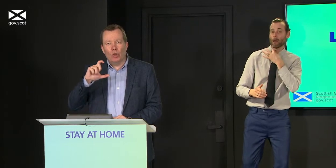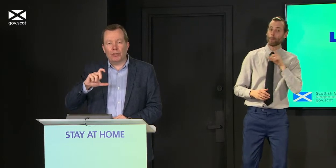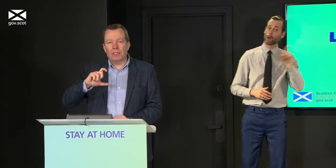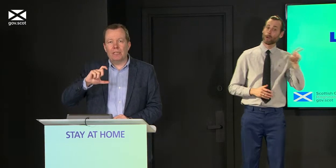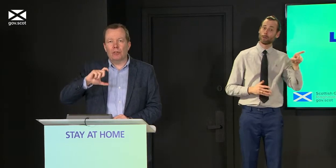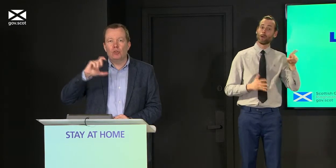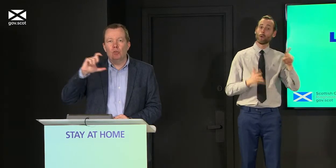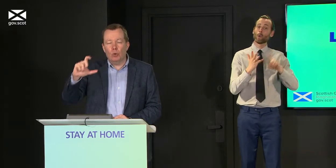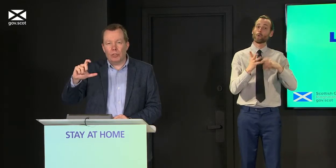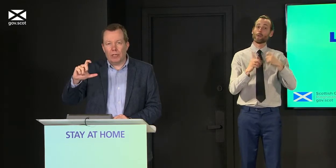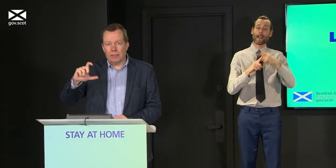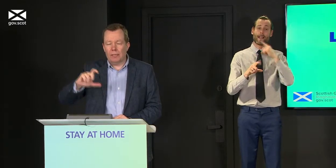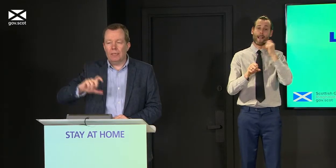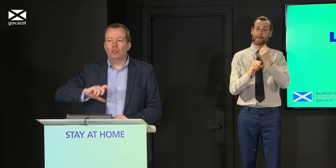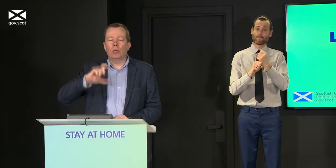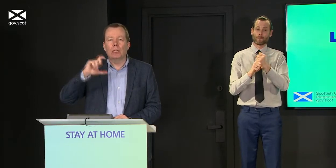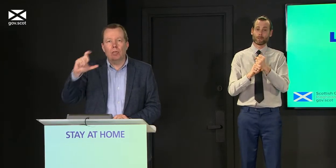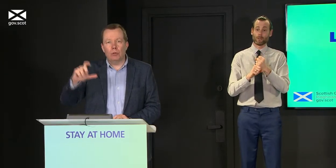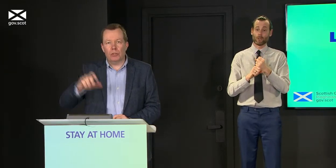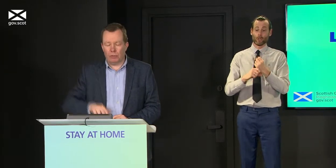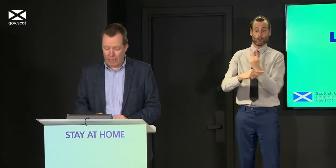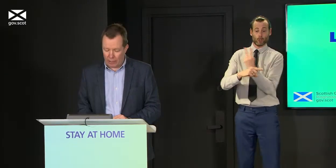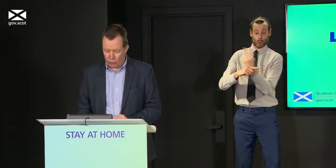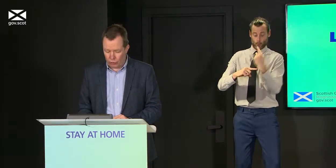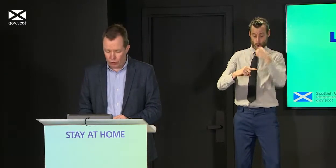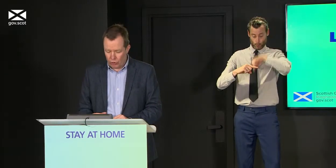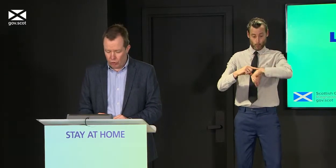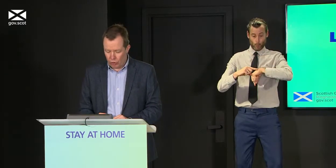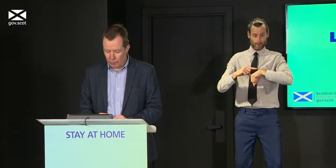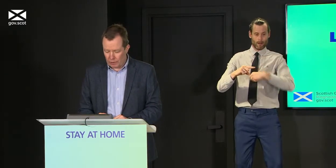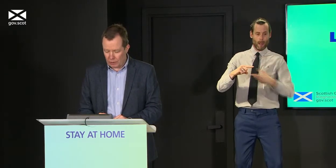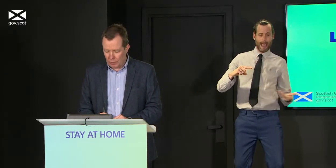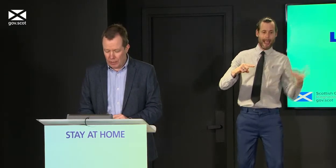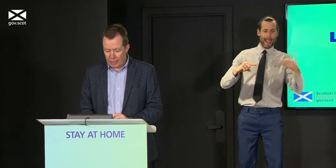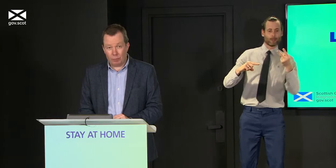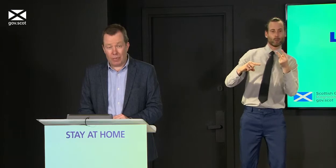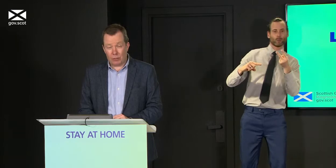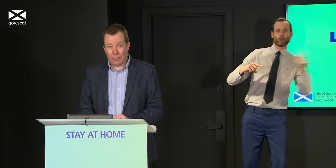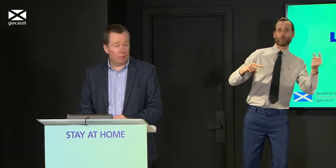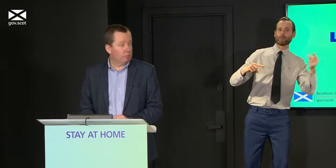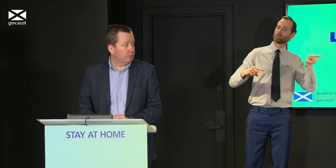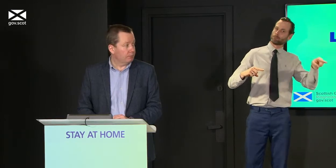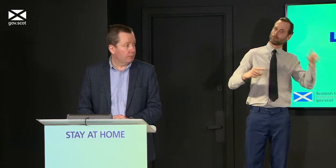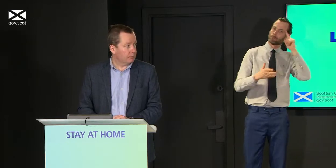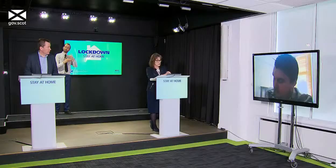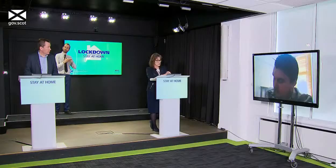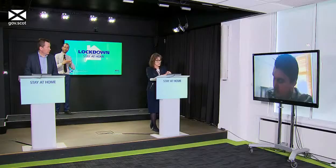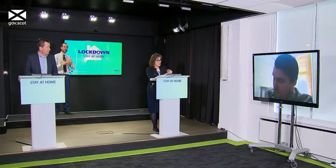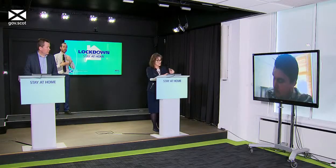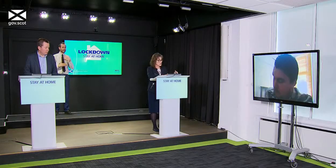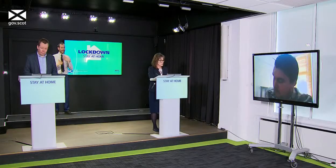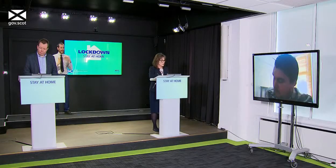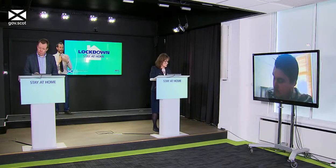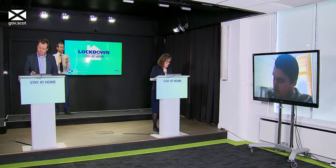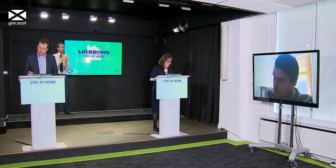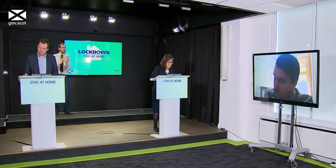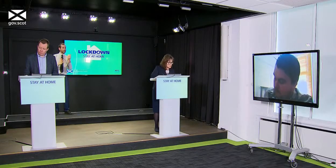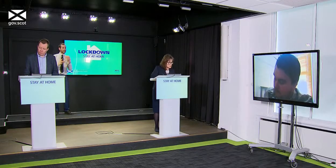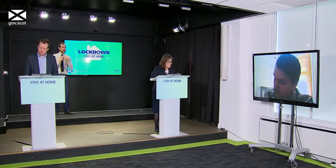order to give us notice to allow us to make those judgments as best we can thanks very much uh chris